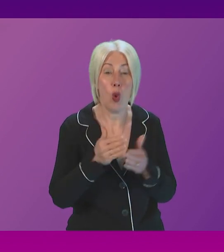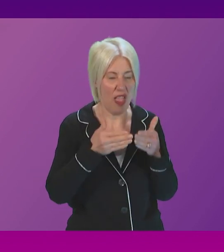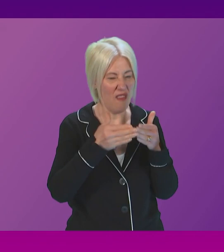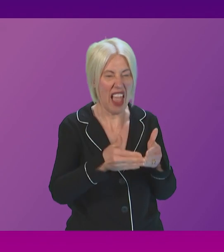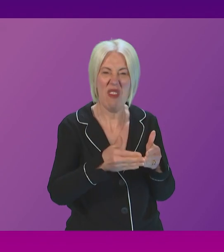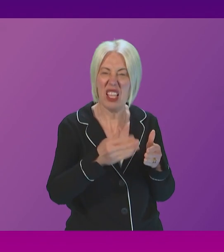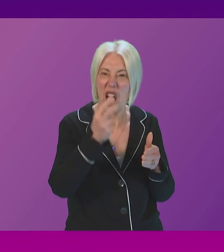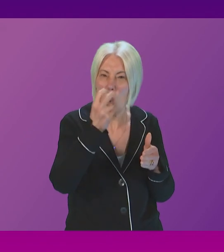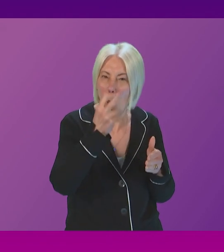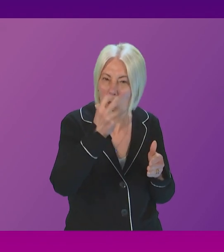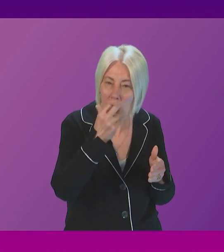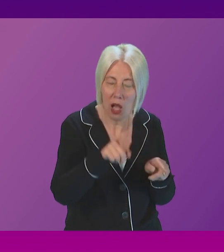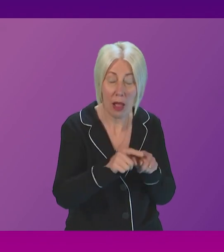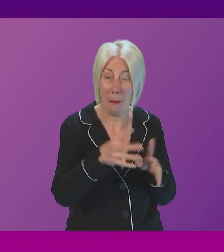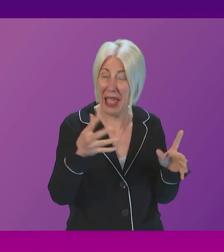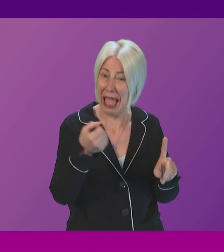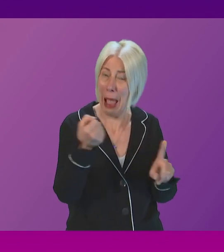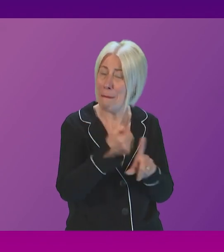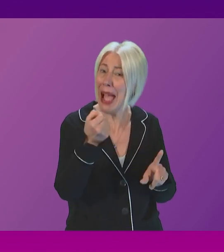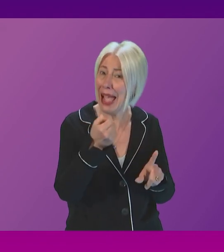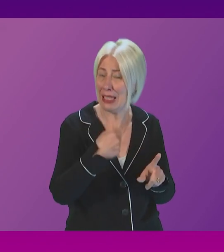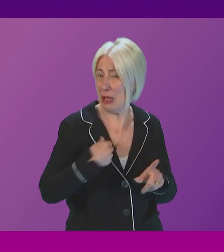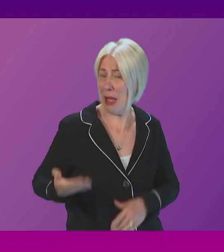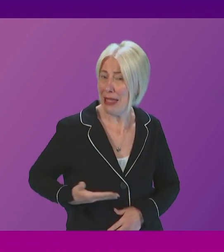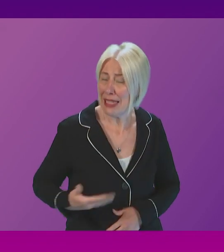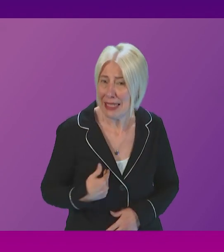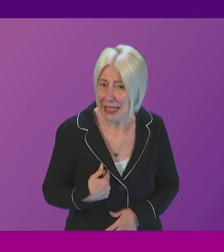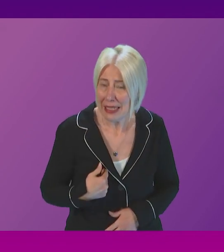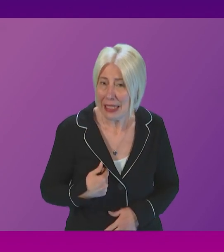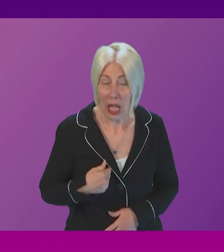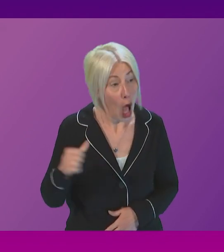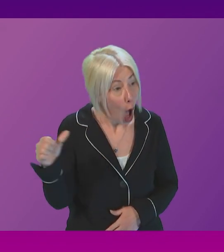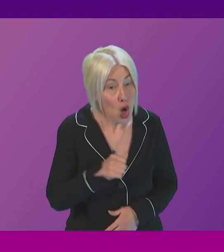and the horrific impact this is having on my business ... When I should be increasing staff